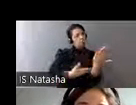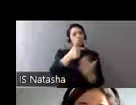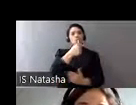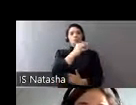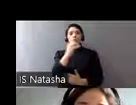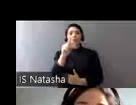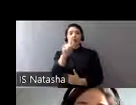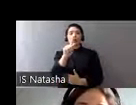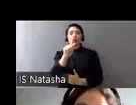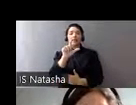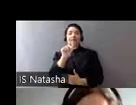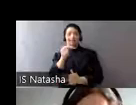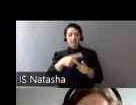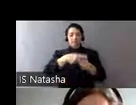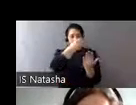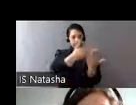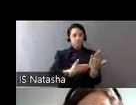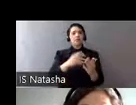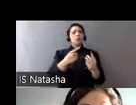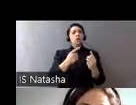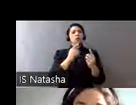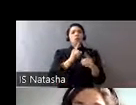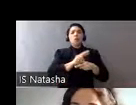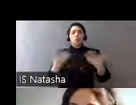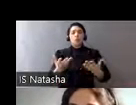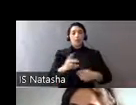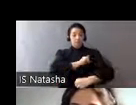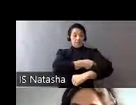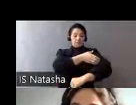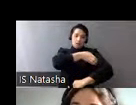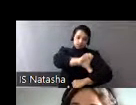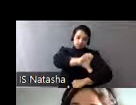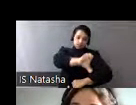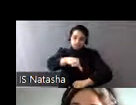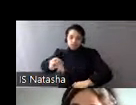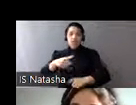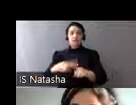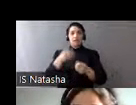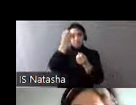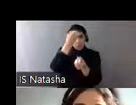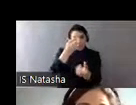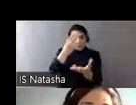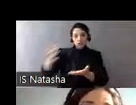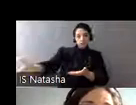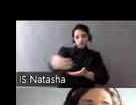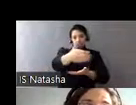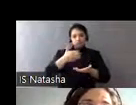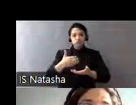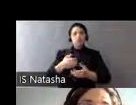to improve capacity building, collect information, and analyzing needs of persons with disabilities.